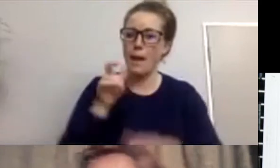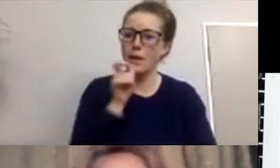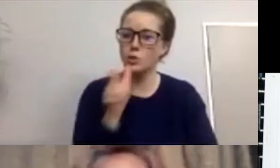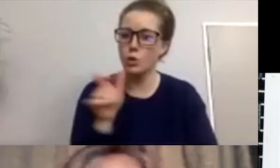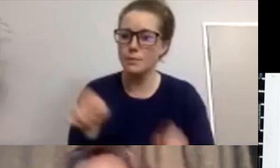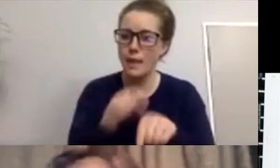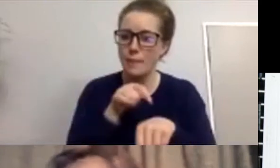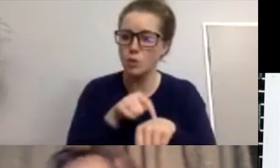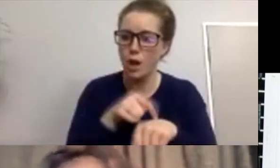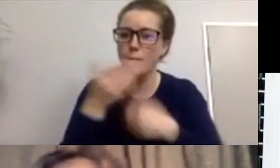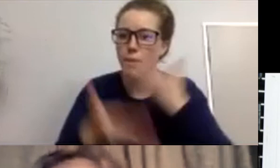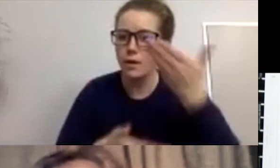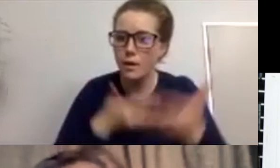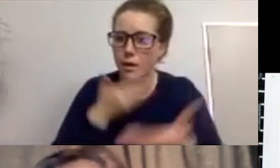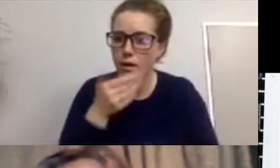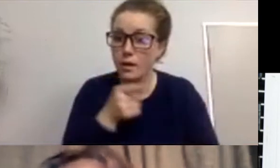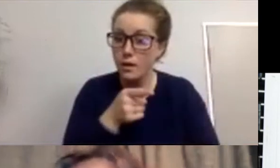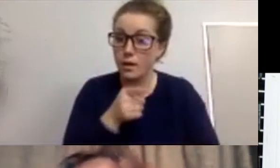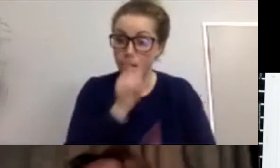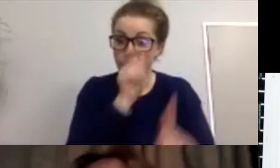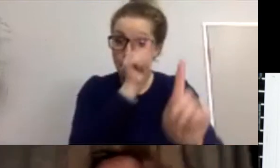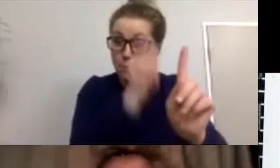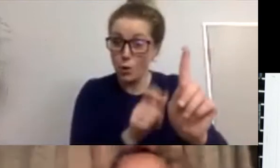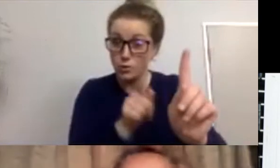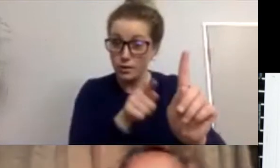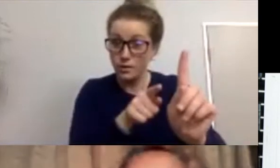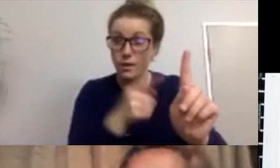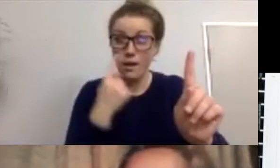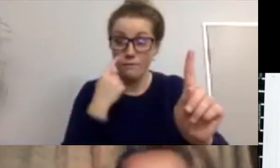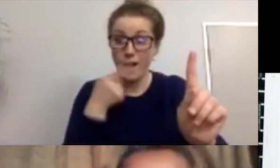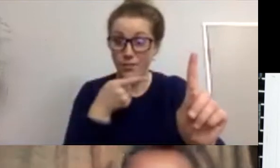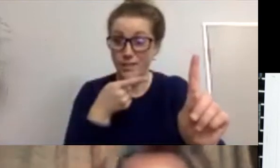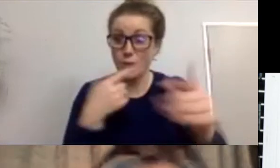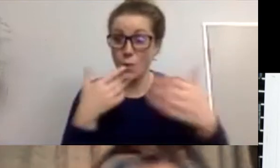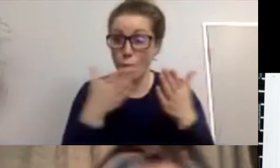I have to admit the patrons find this way of doing things very refreshing